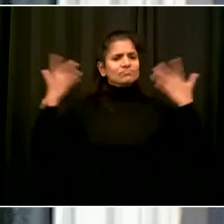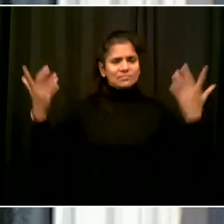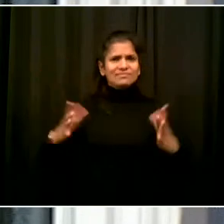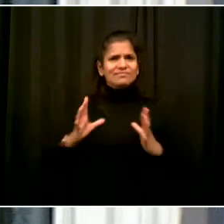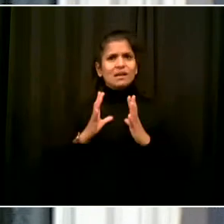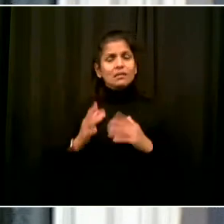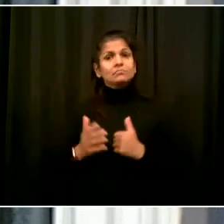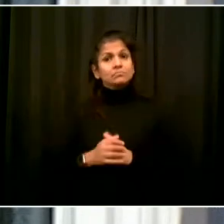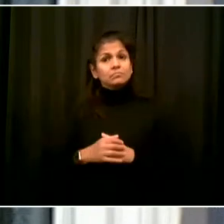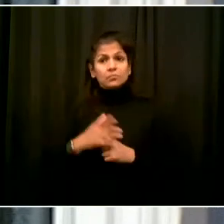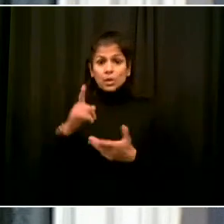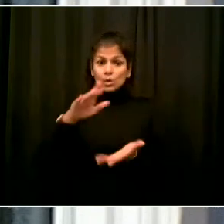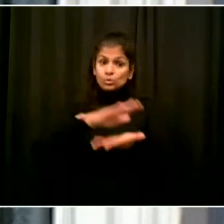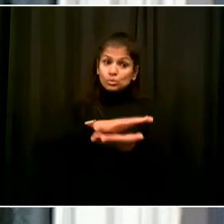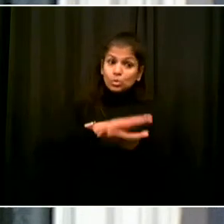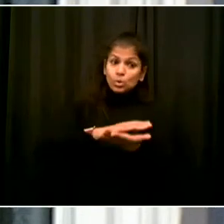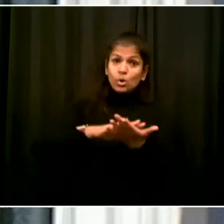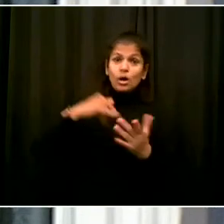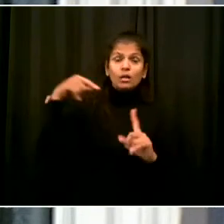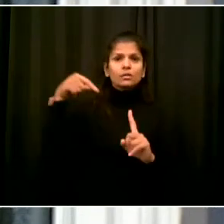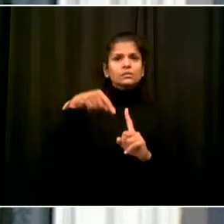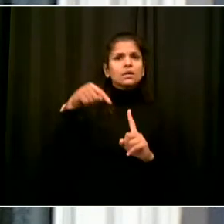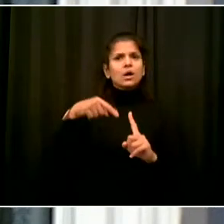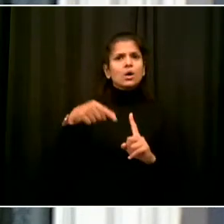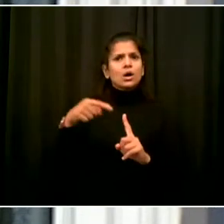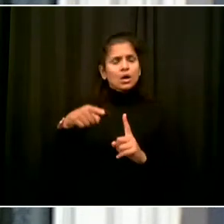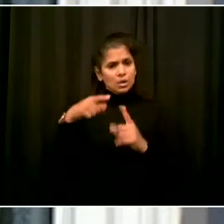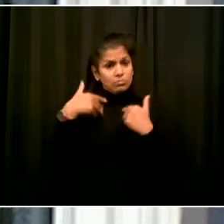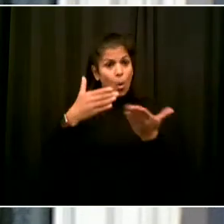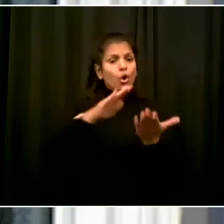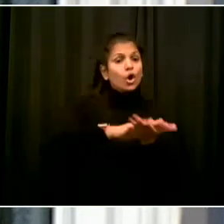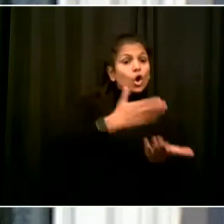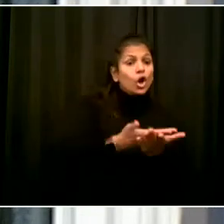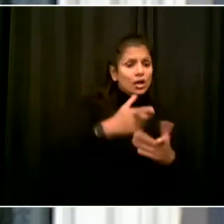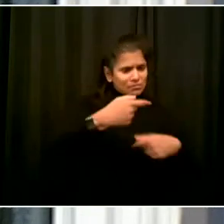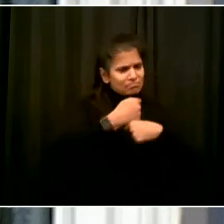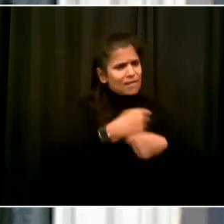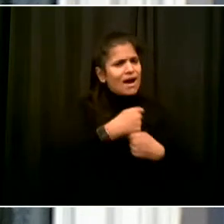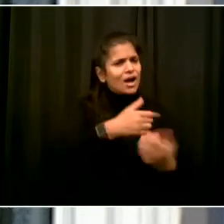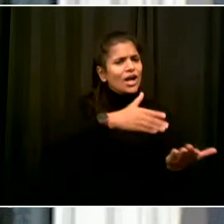RELAX. TRY TO GET IN EXERCISIS.E PLAN A VIRTUAL TRIVIA GAME OR PLAN TO COOK T THE SAME FAMILYY